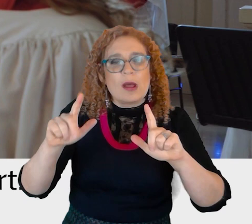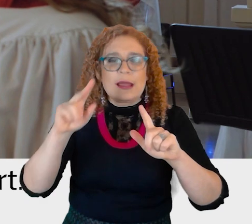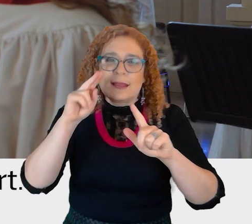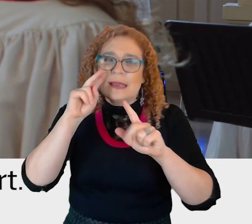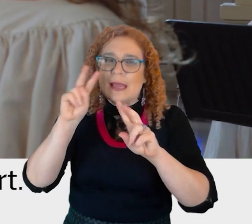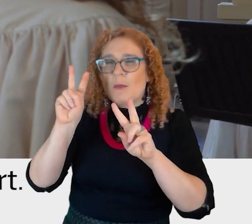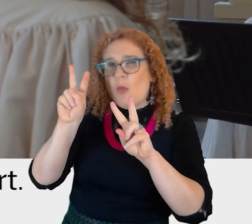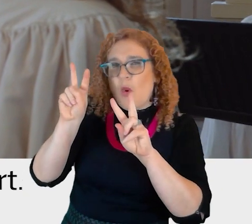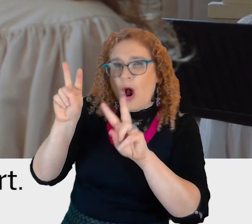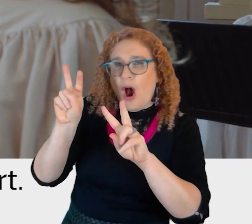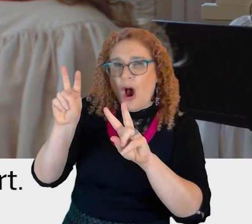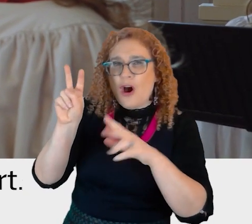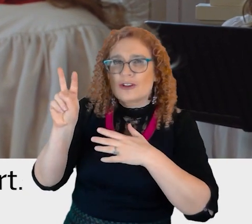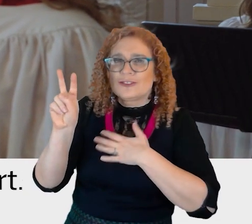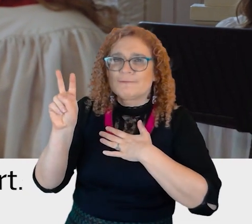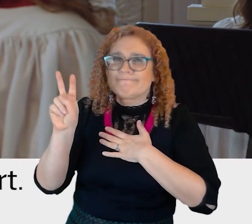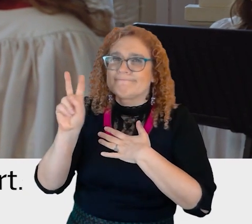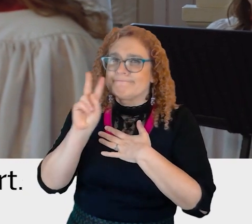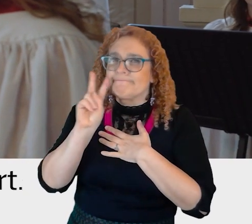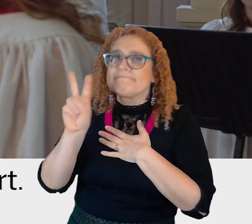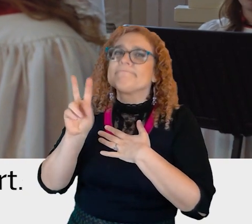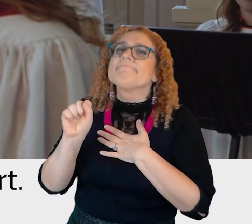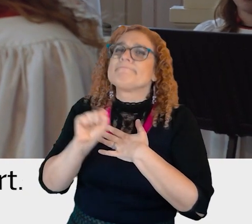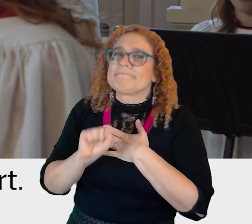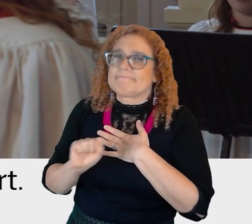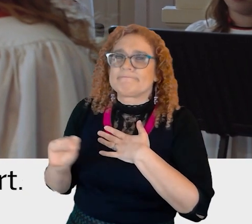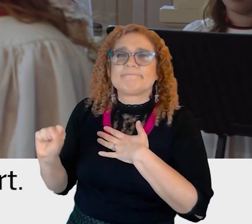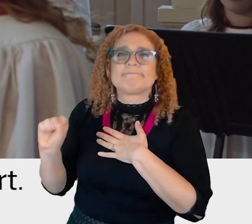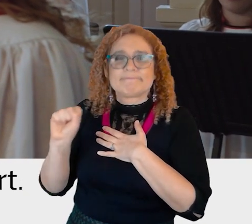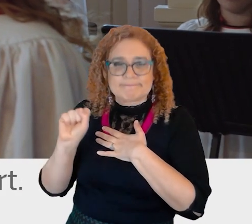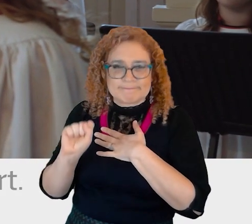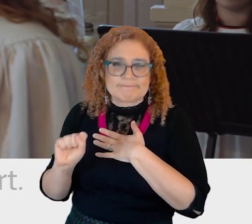Keep watch, take heart